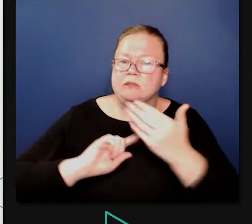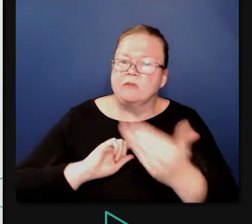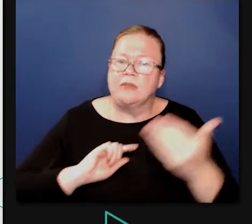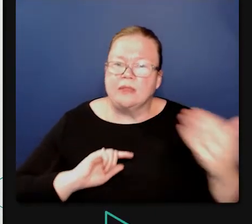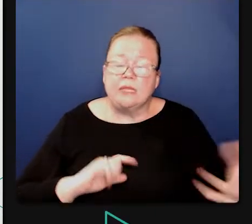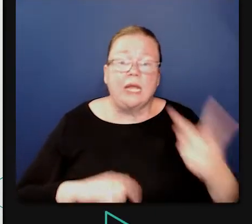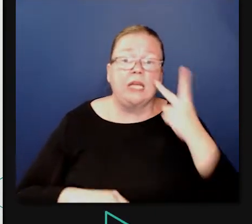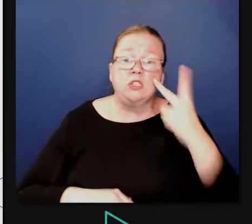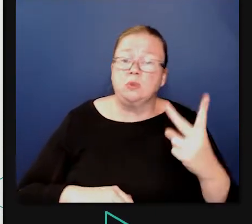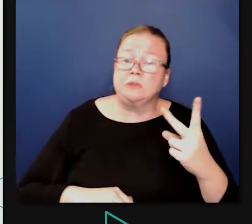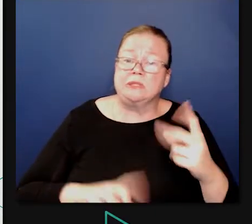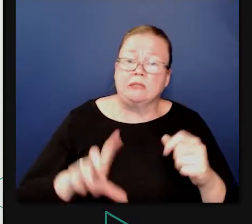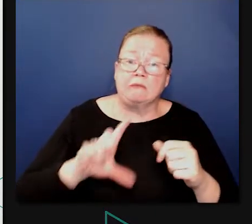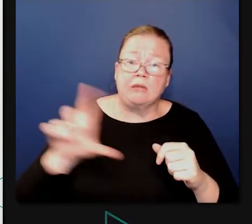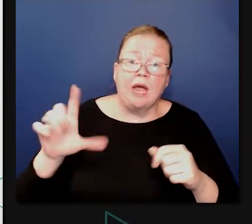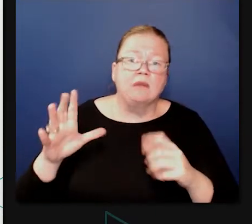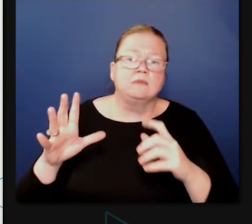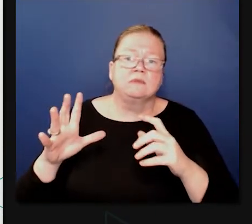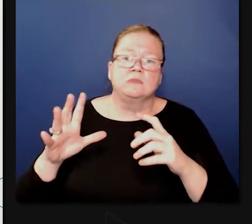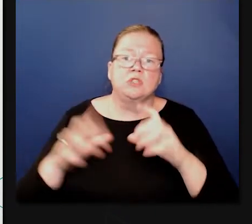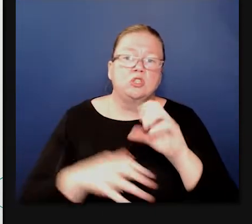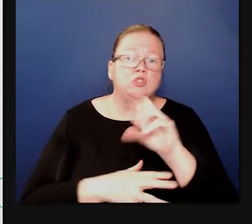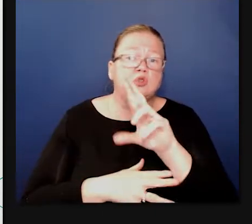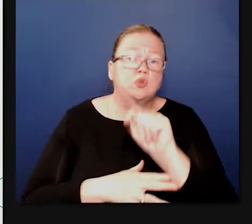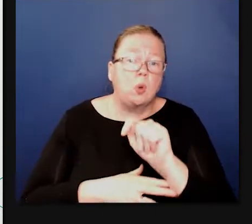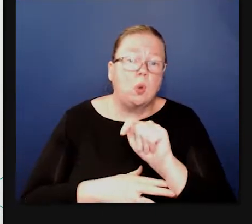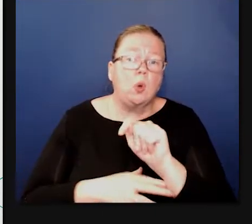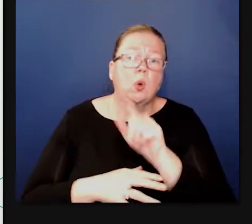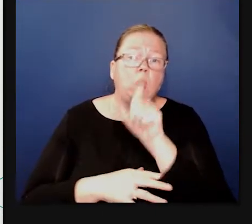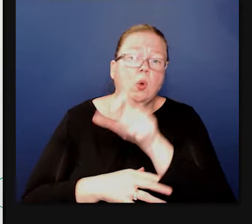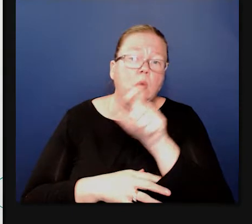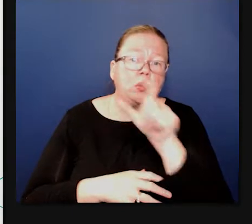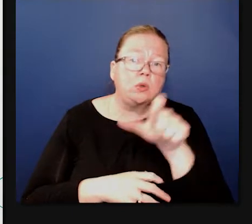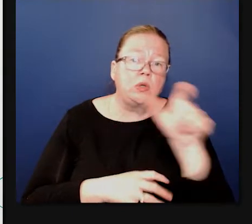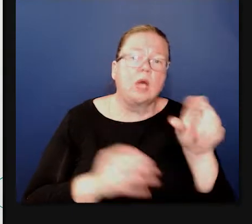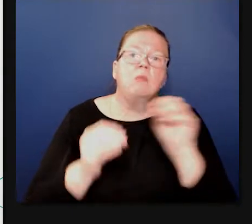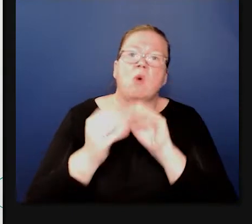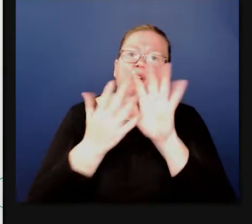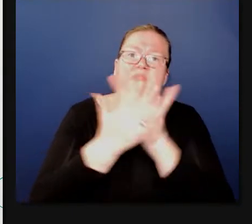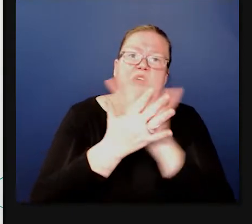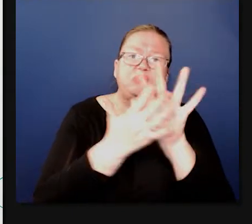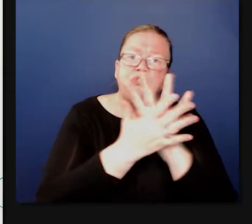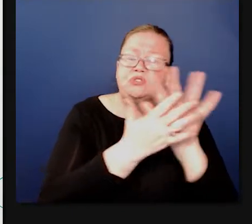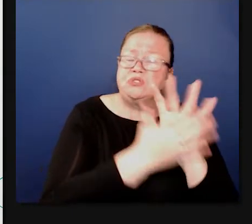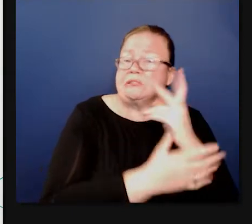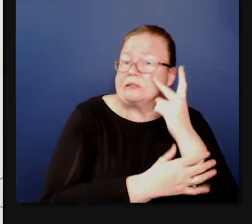You can see on the left, there's a bunch of sorting. On the top, there's also more filters you can play around with.